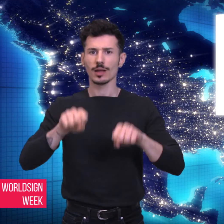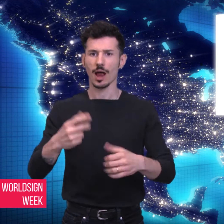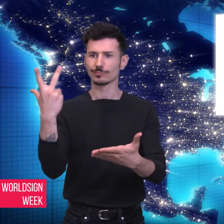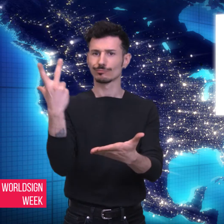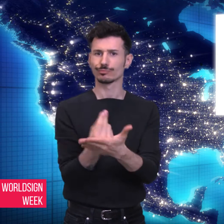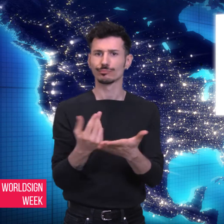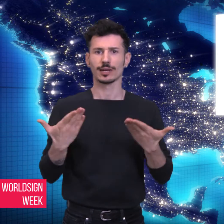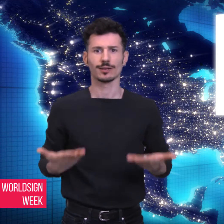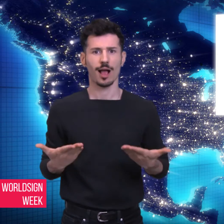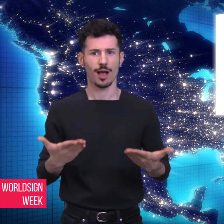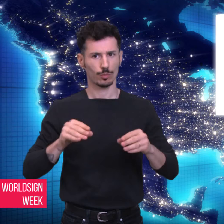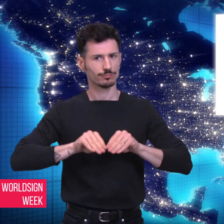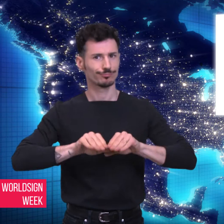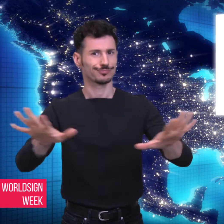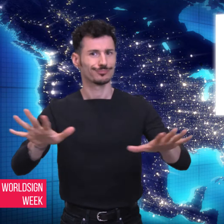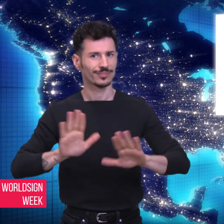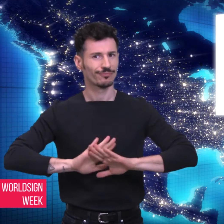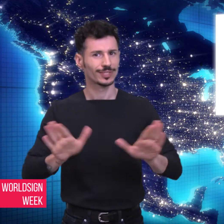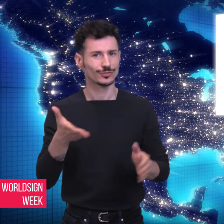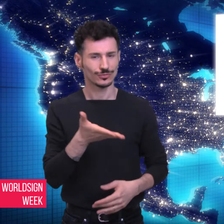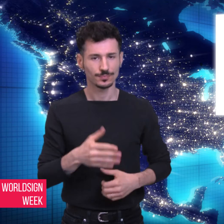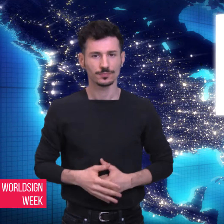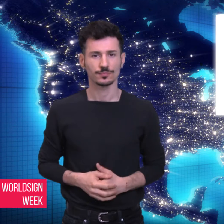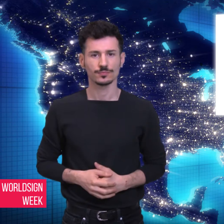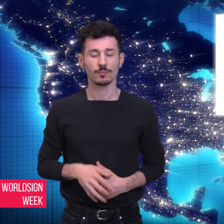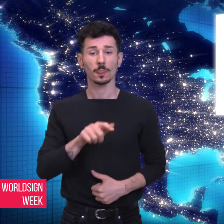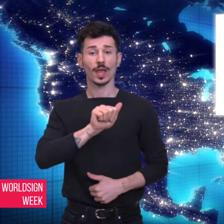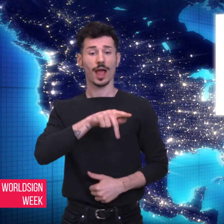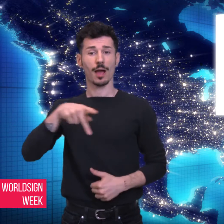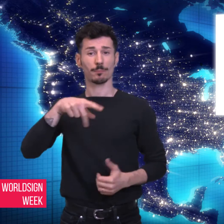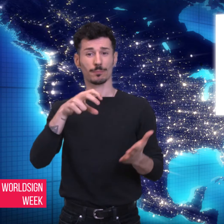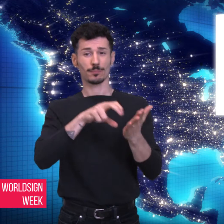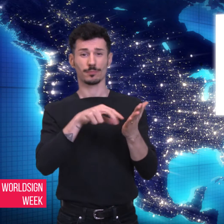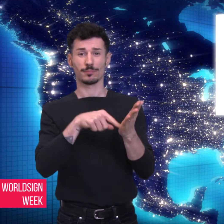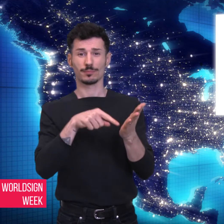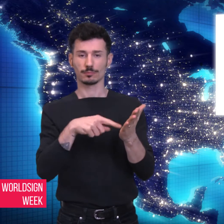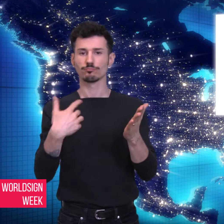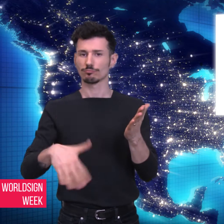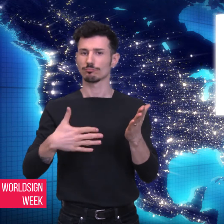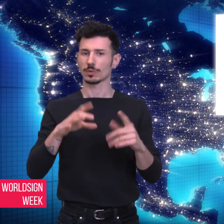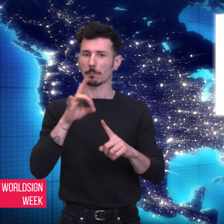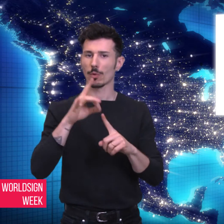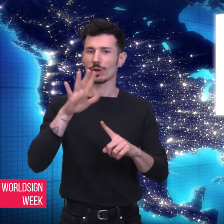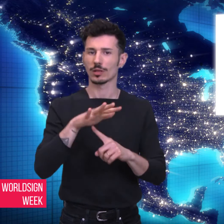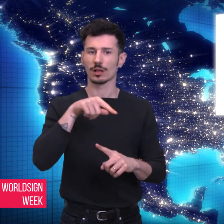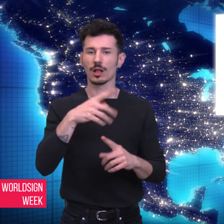information for all voters including information on